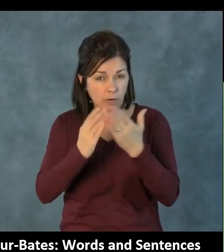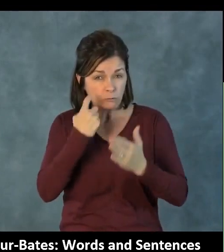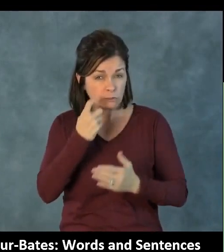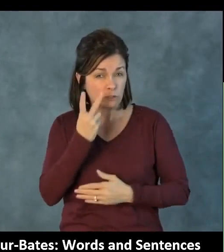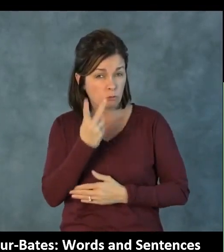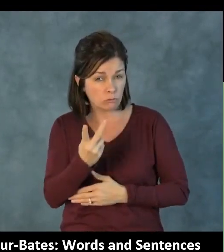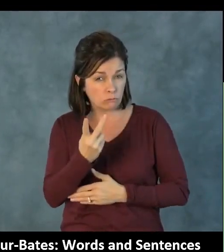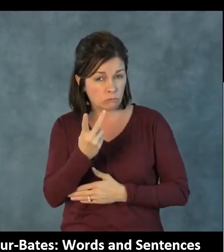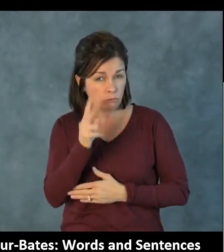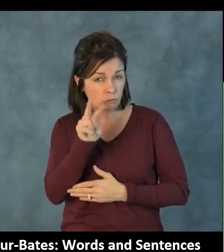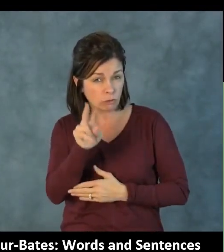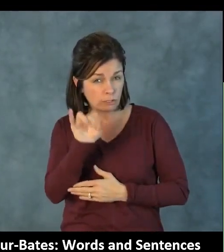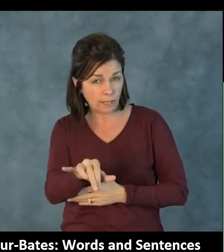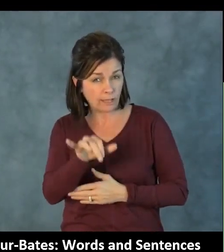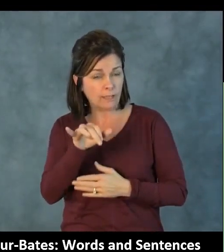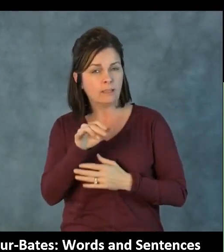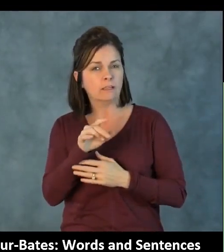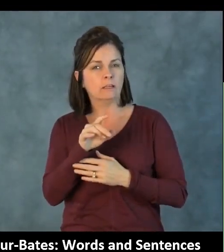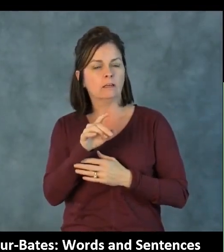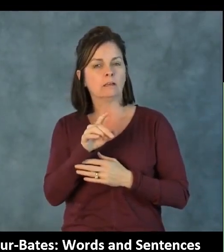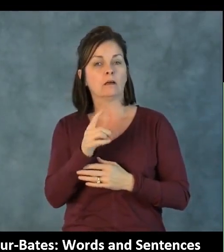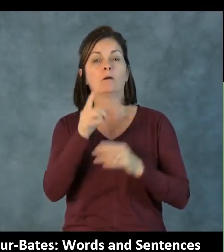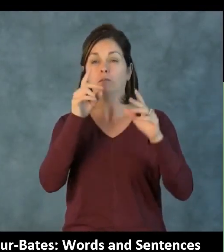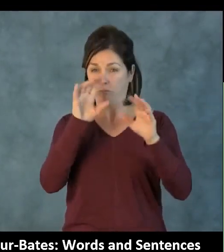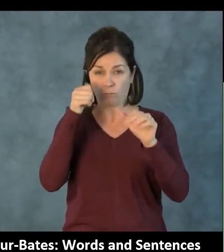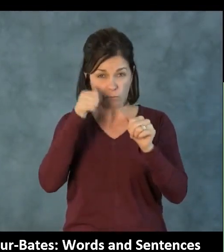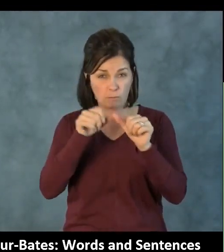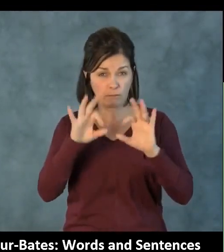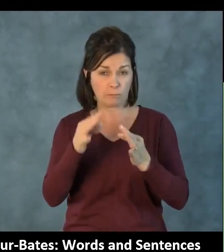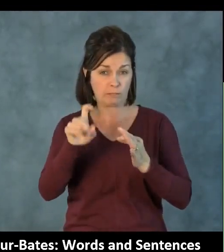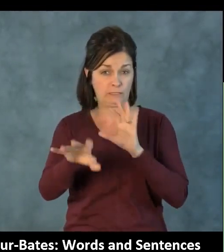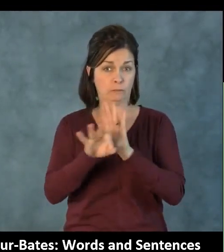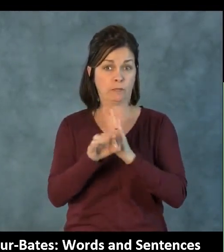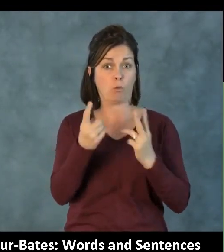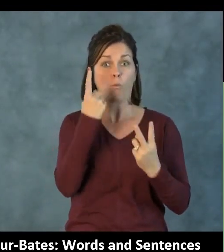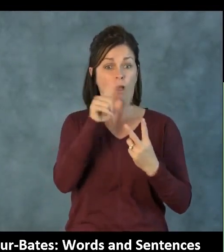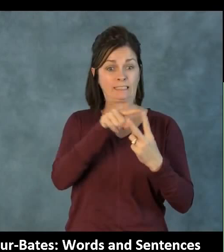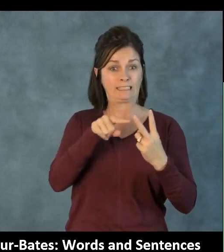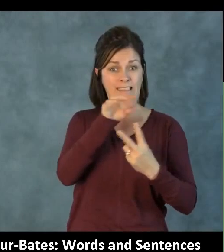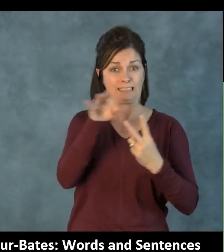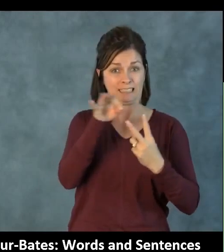that we were just looking at, where the family is to pick one of two sentences that sounds